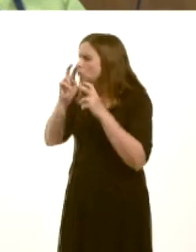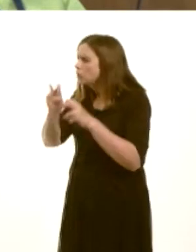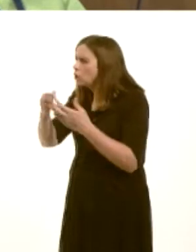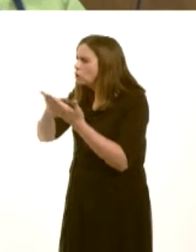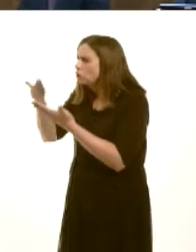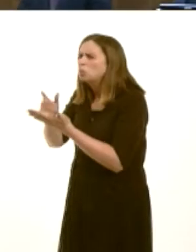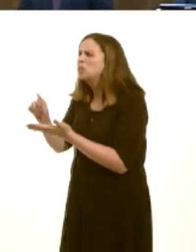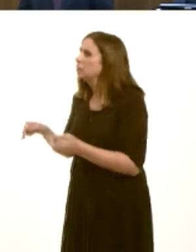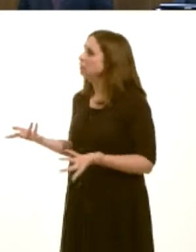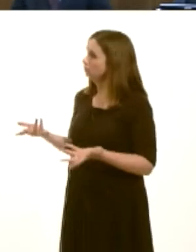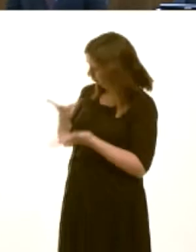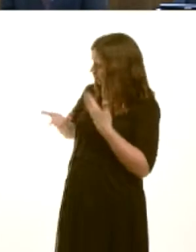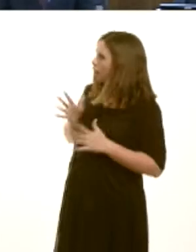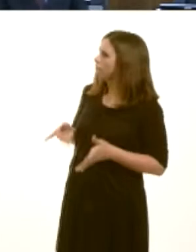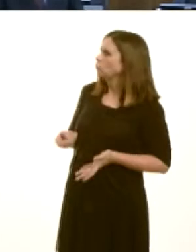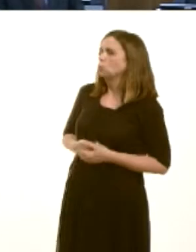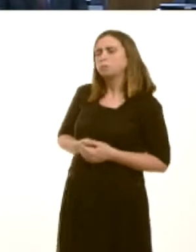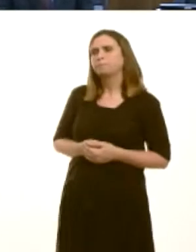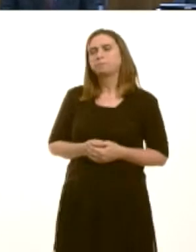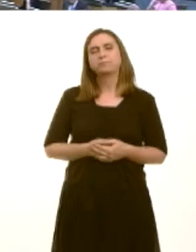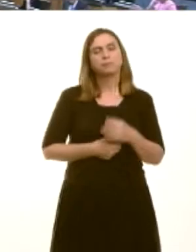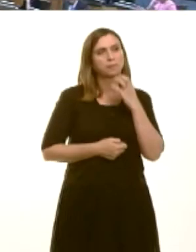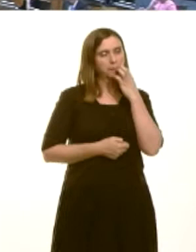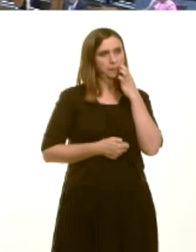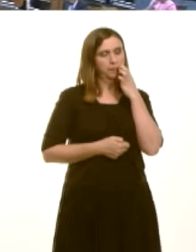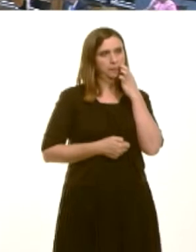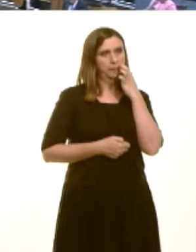do rely on. Suzy Davies: First Minister, the statutory